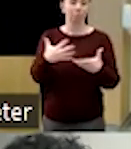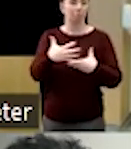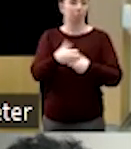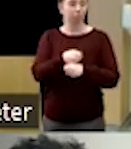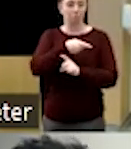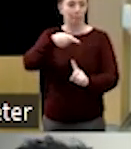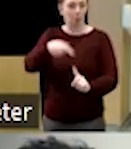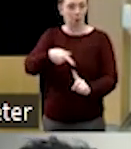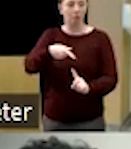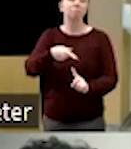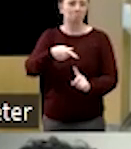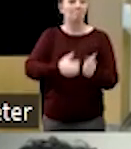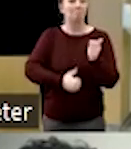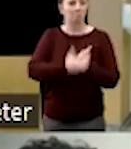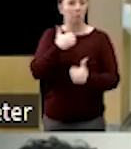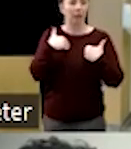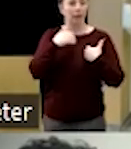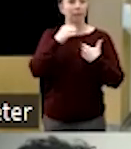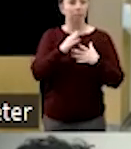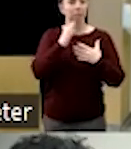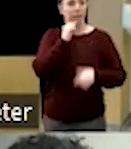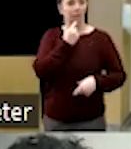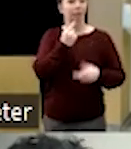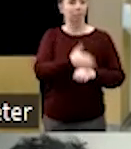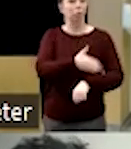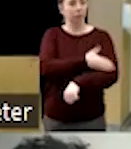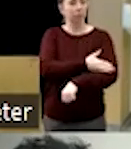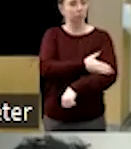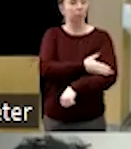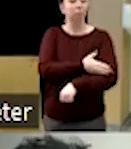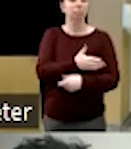significant Improvement and I'm showing you here the pain interference so pain interference is